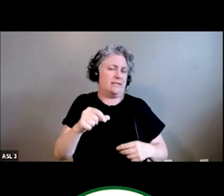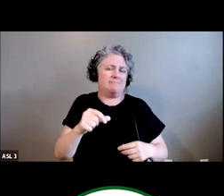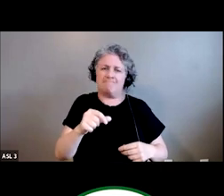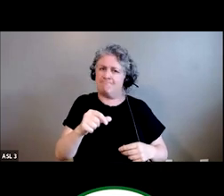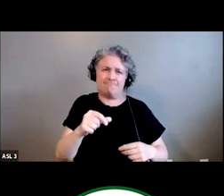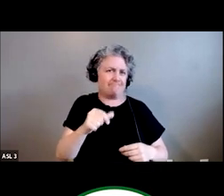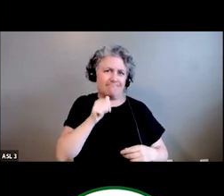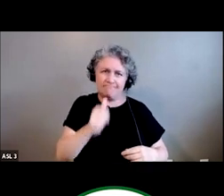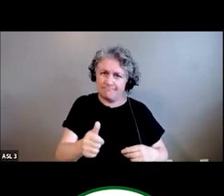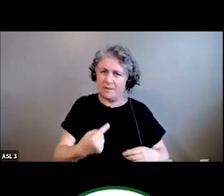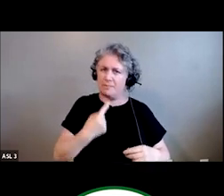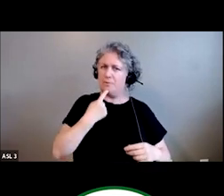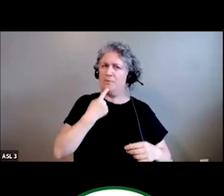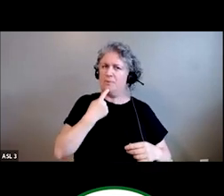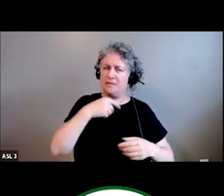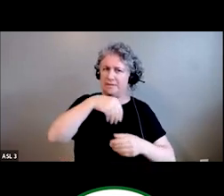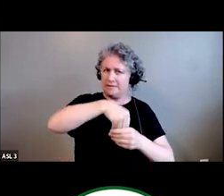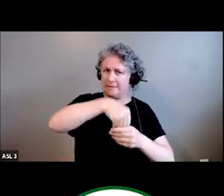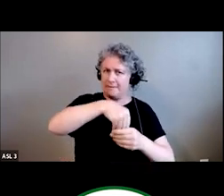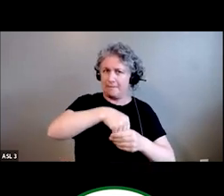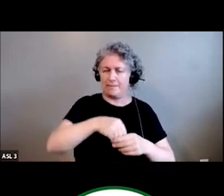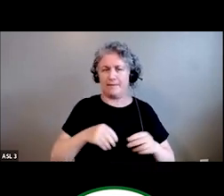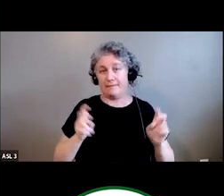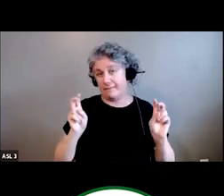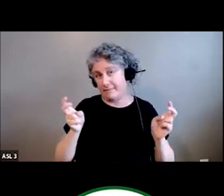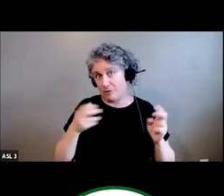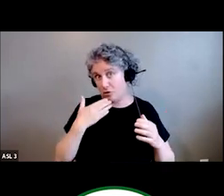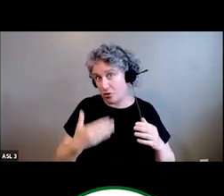So kind of. Really critically thinking about the products that are used in parks and how